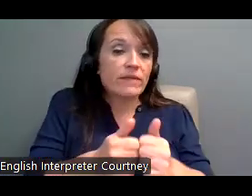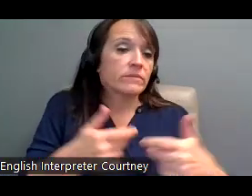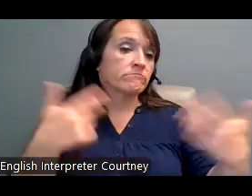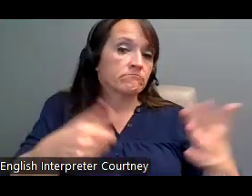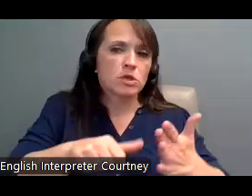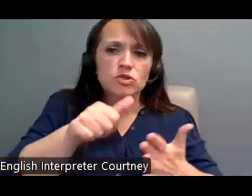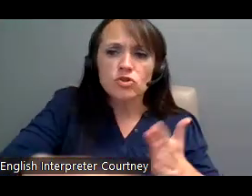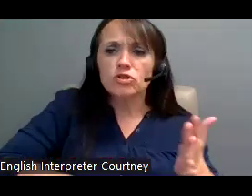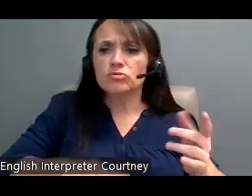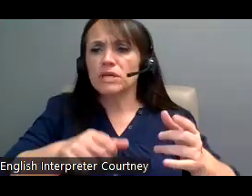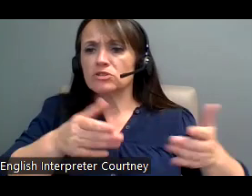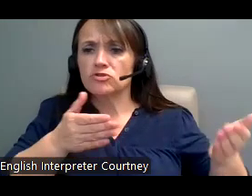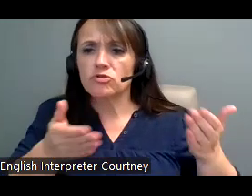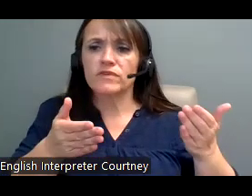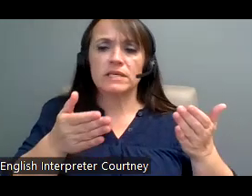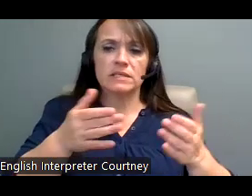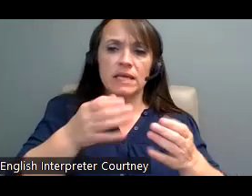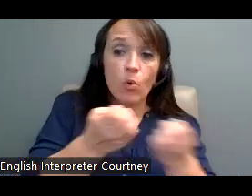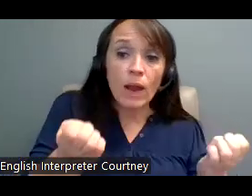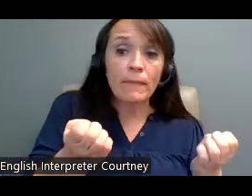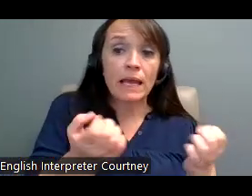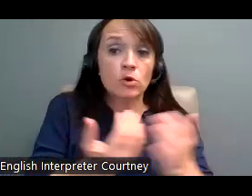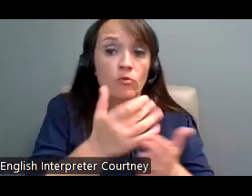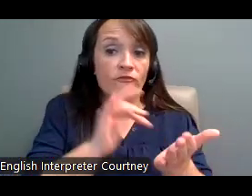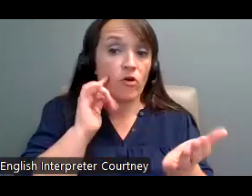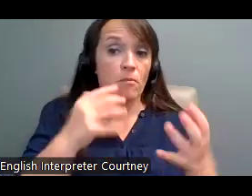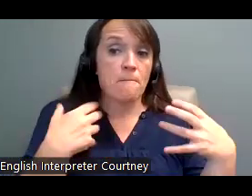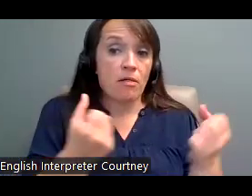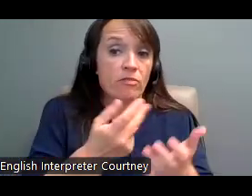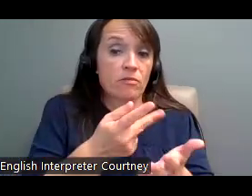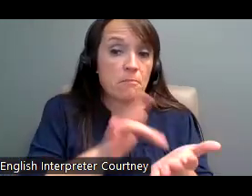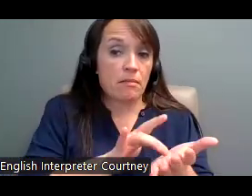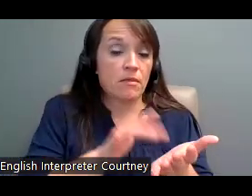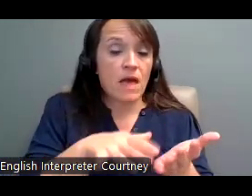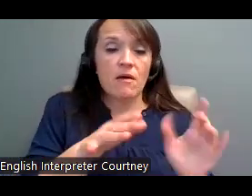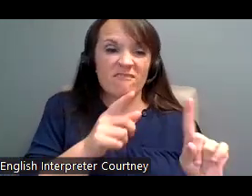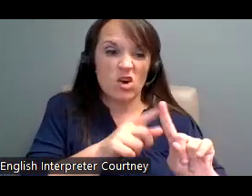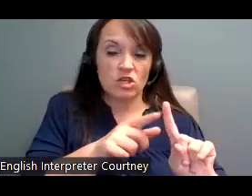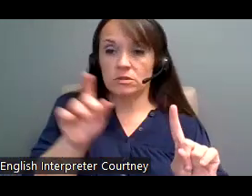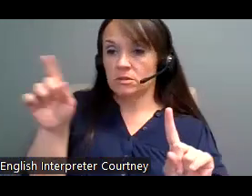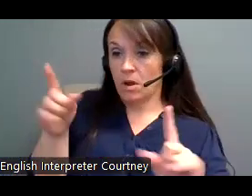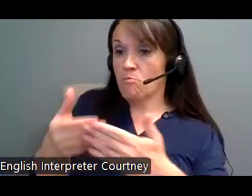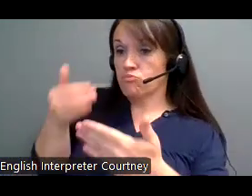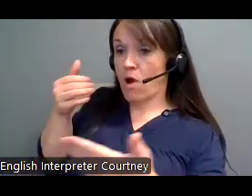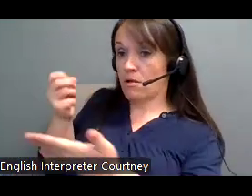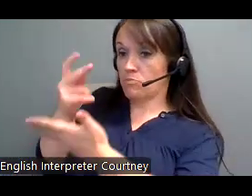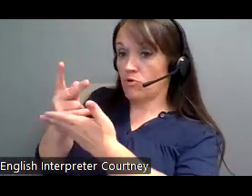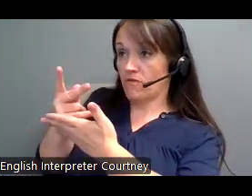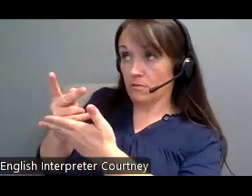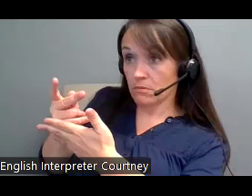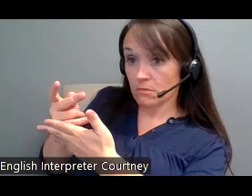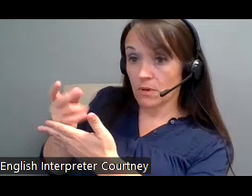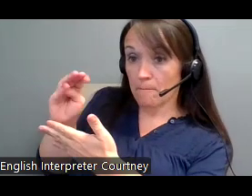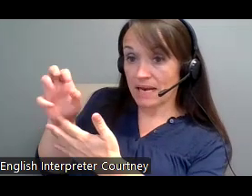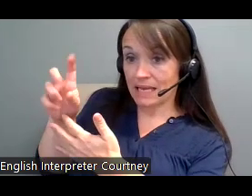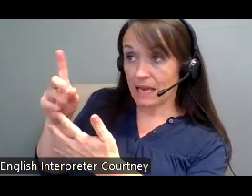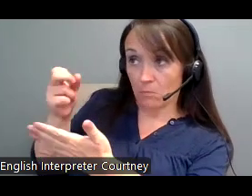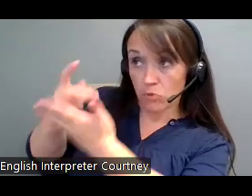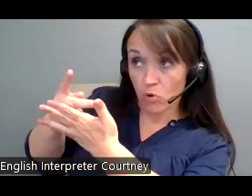get prior approval before you can engage in that service or get that equipment. Next slide.